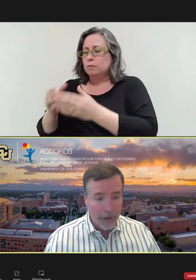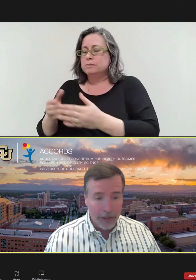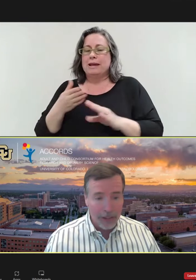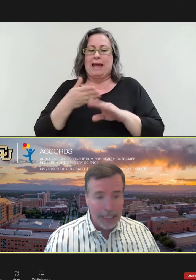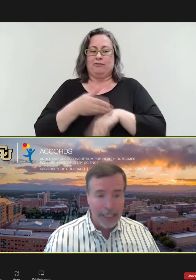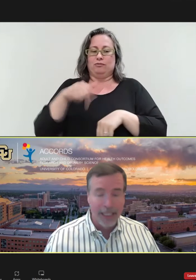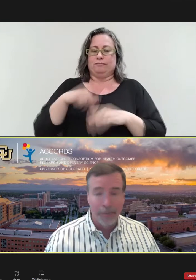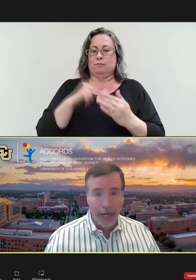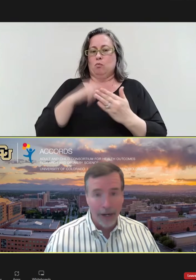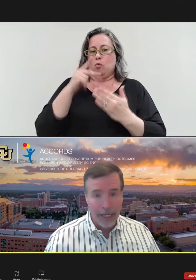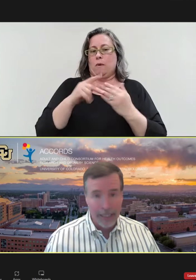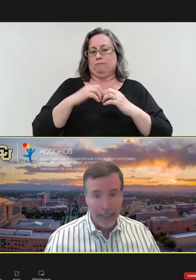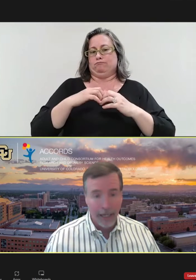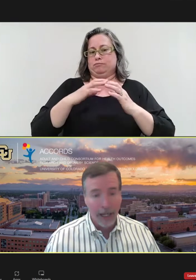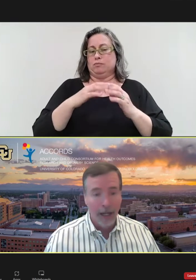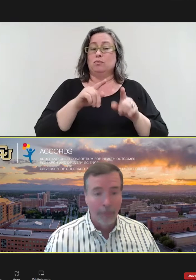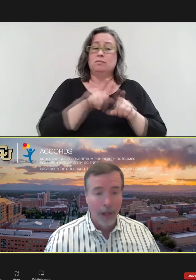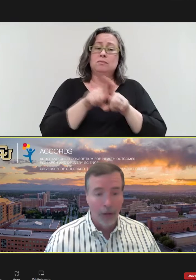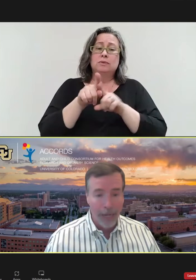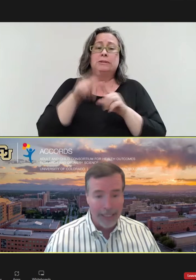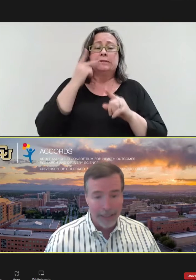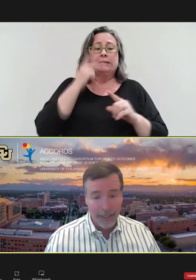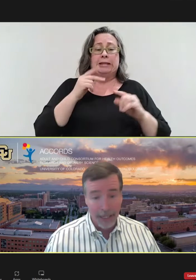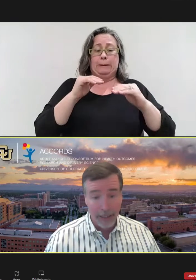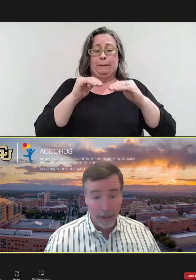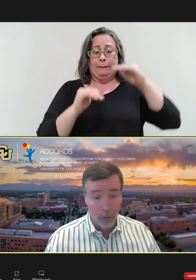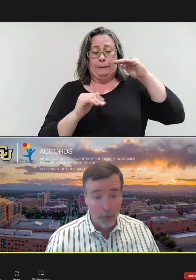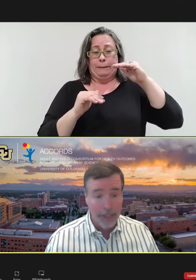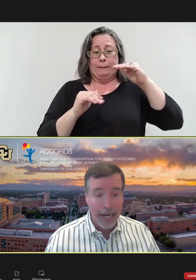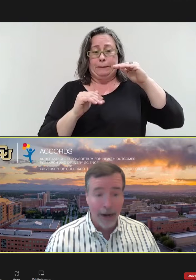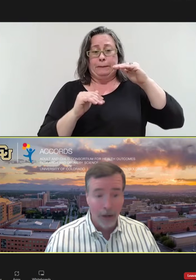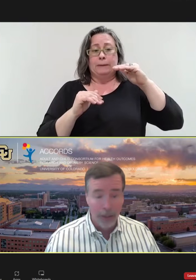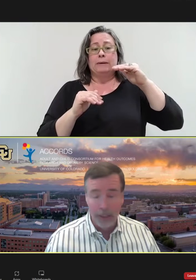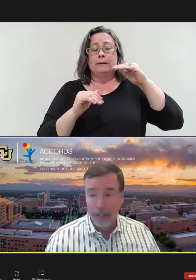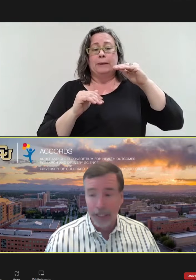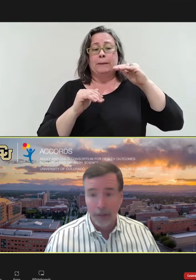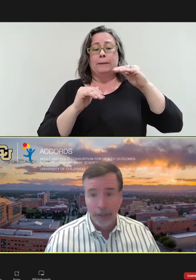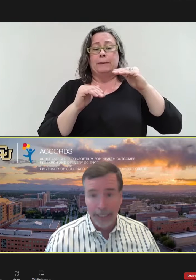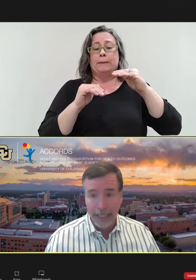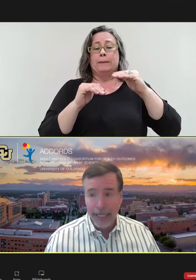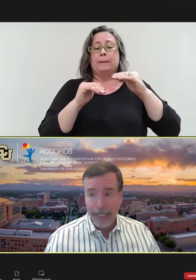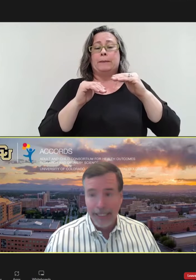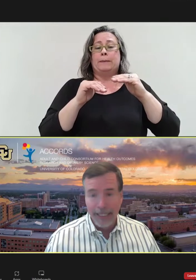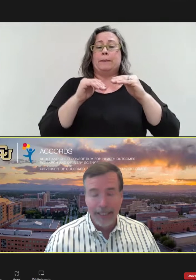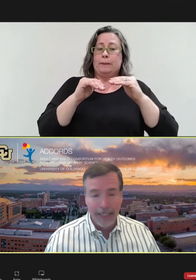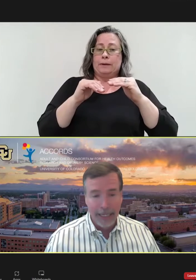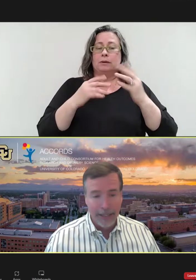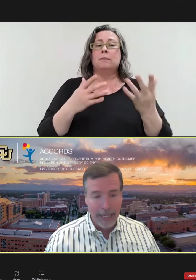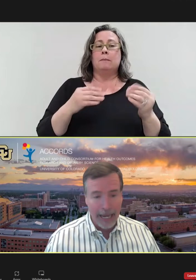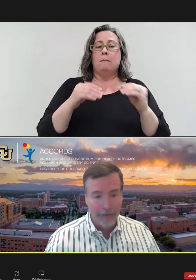also seen disparities among races and ethnic groups narrow considerably since the advent